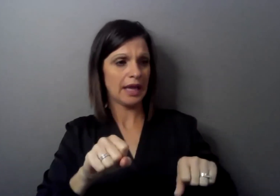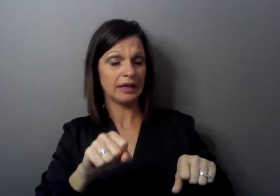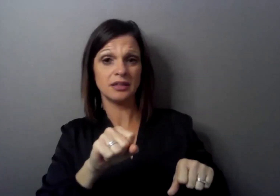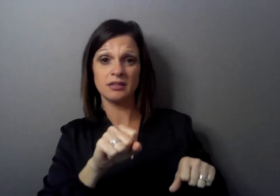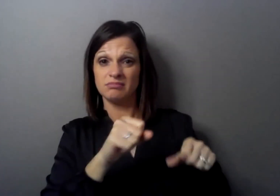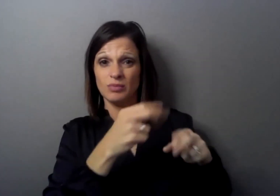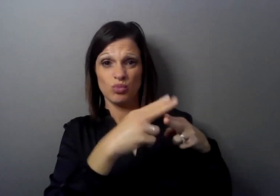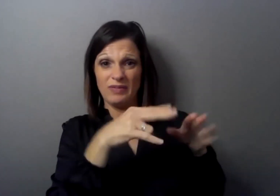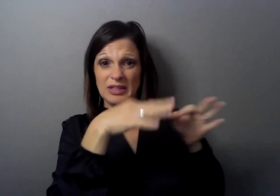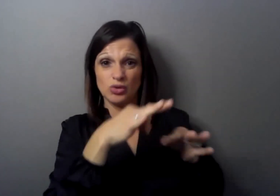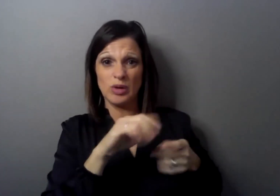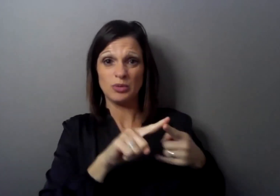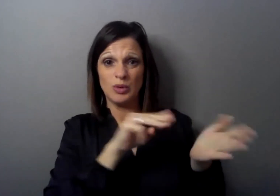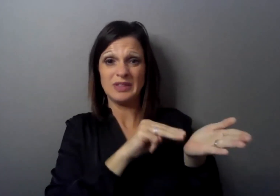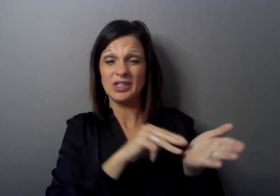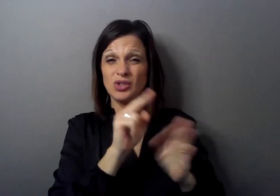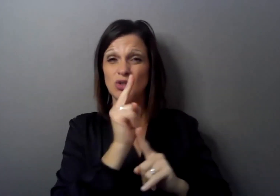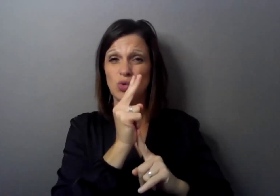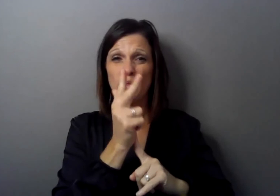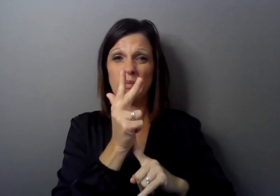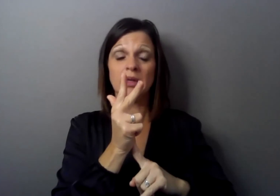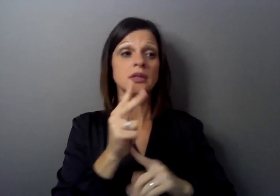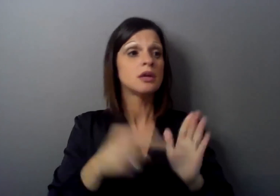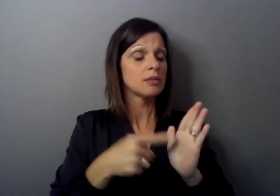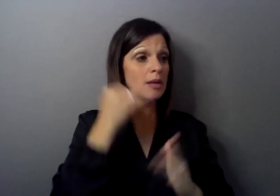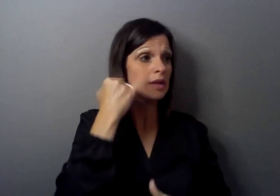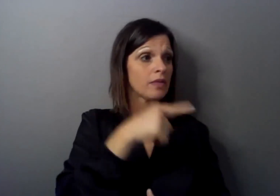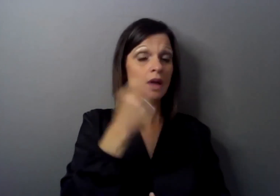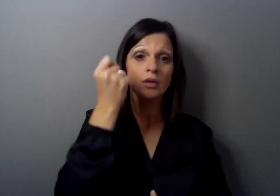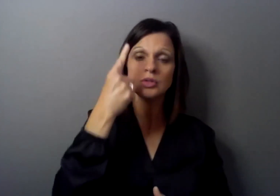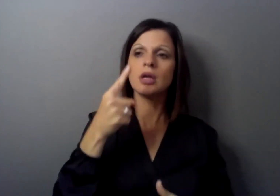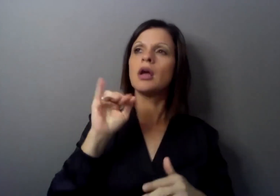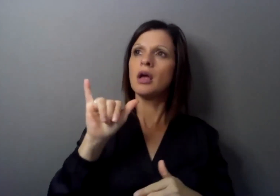Sometimes when they understand how the medication actually works